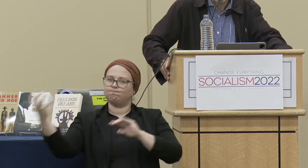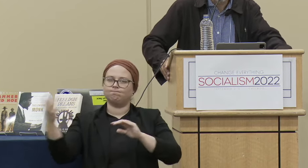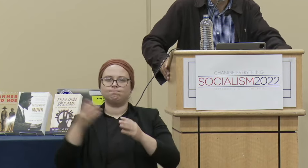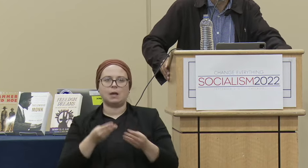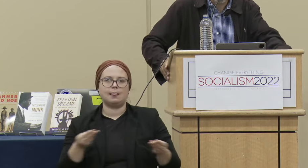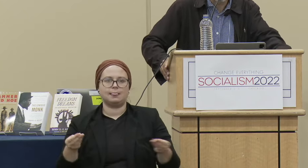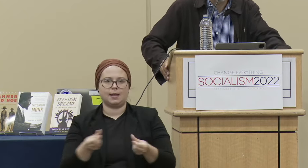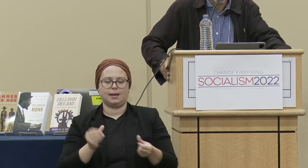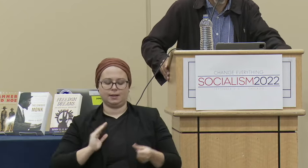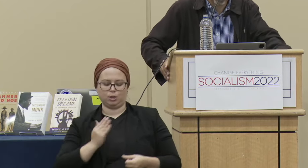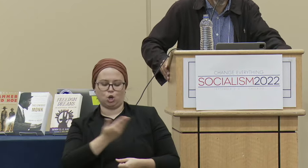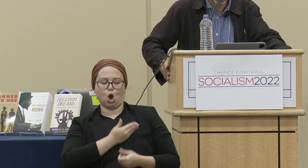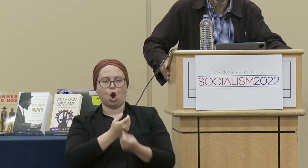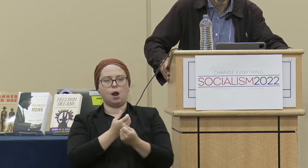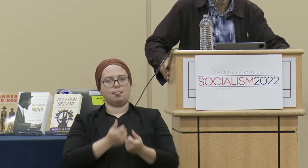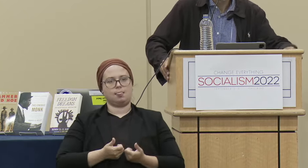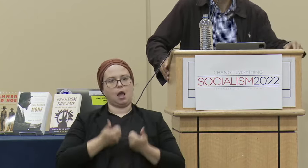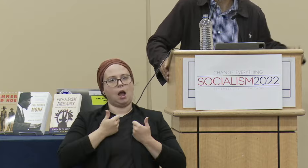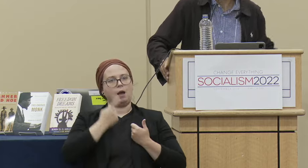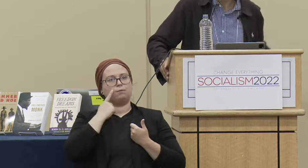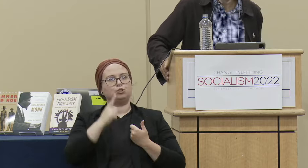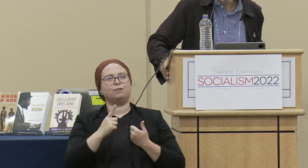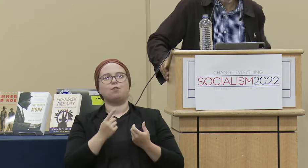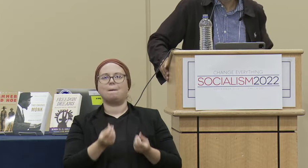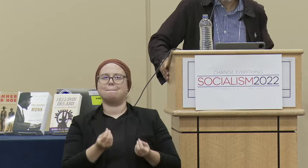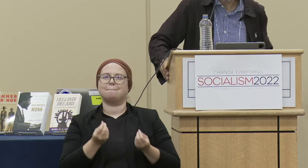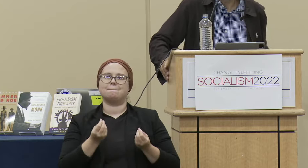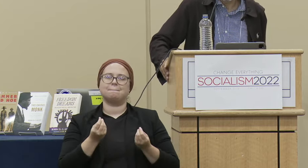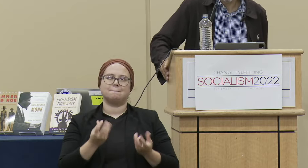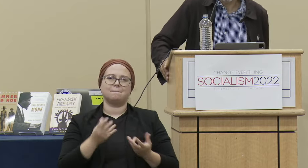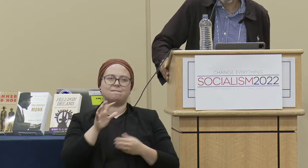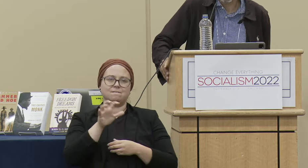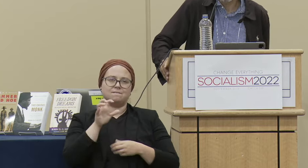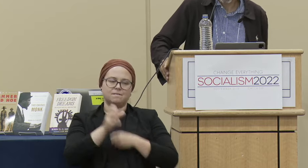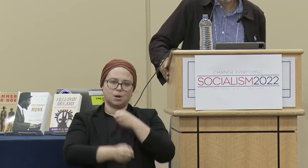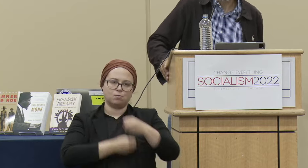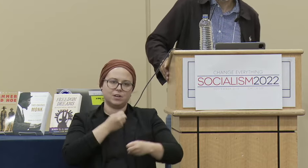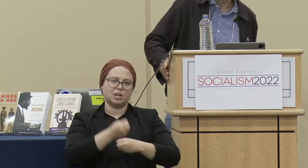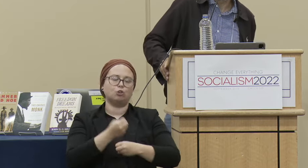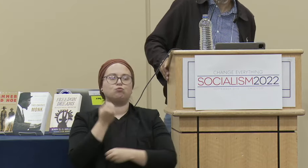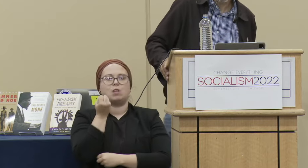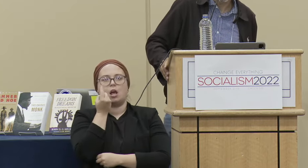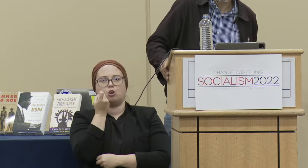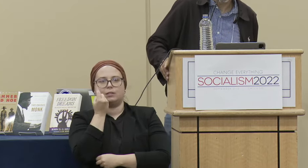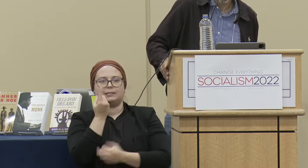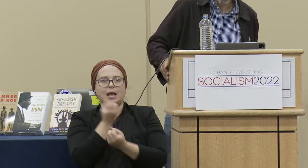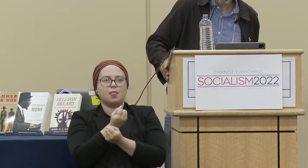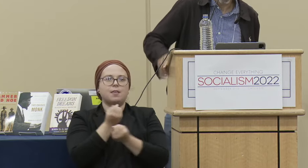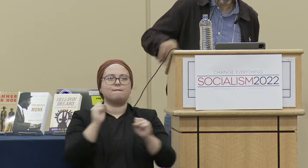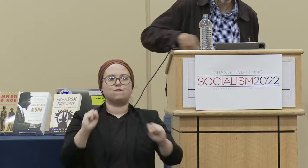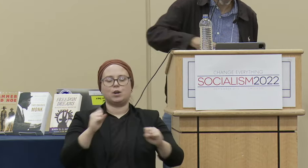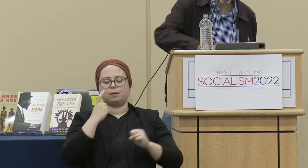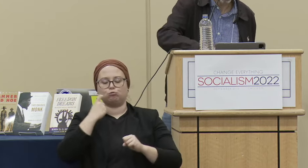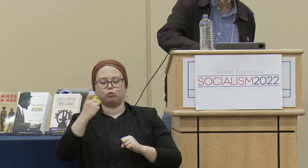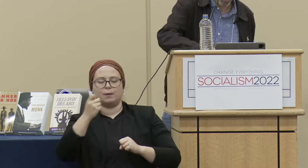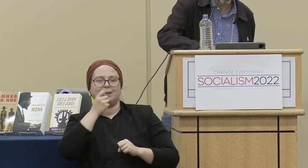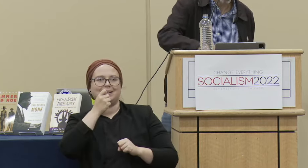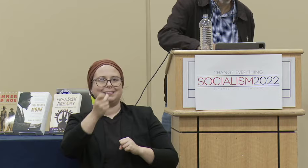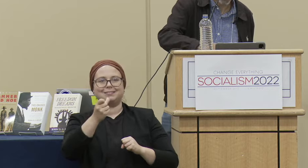build what they haven't seen, or fight a system that has wreaked havoc on the land and our lives for five centuries.